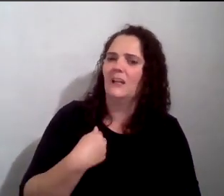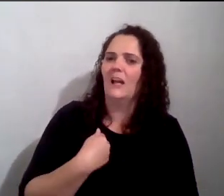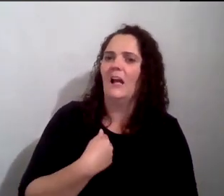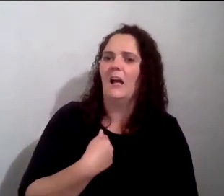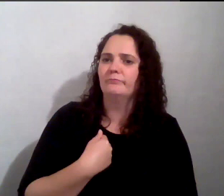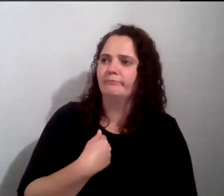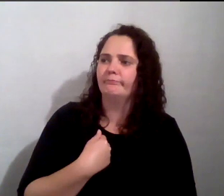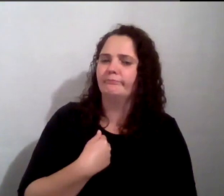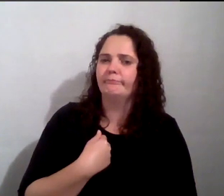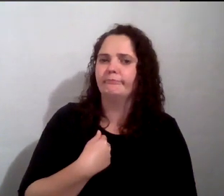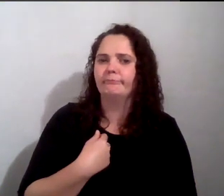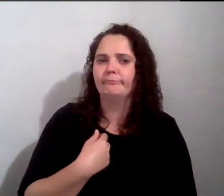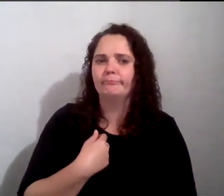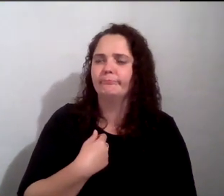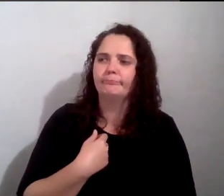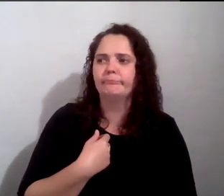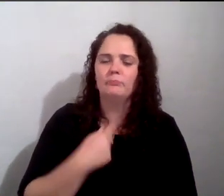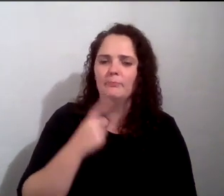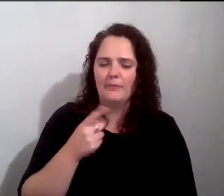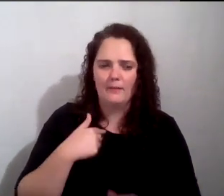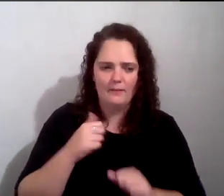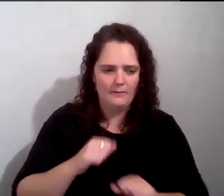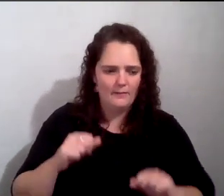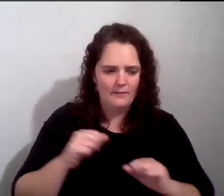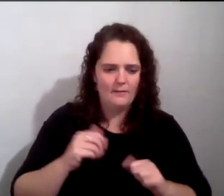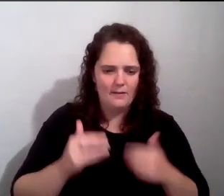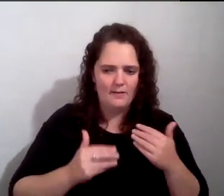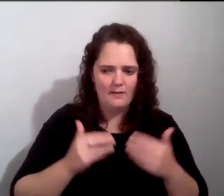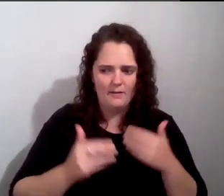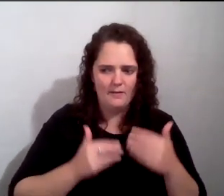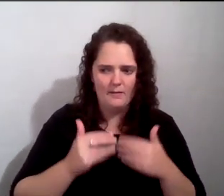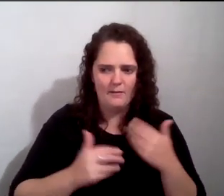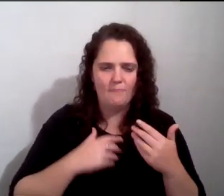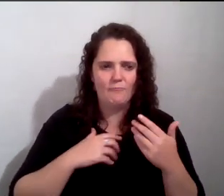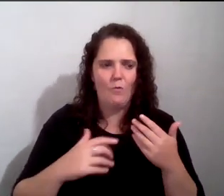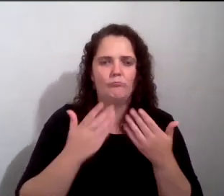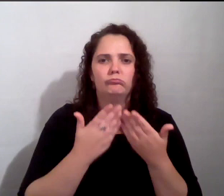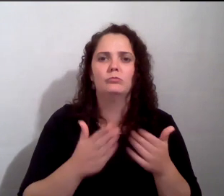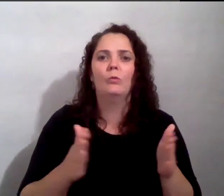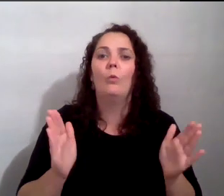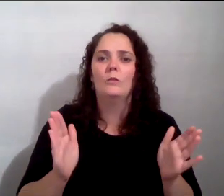reminded me on a personal level and this is often a thing I do like make attachments with broader things too, what's happening